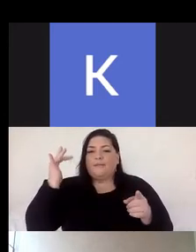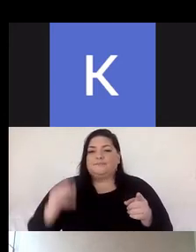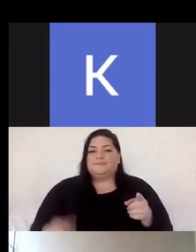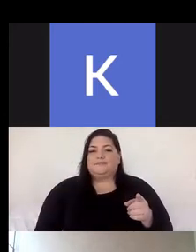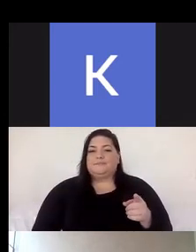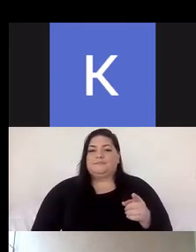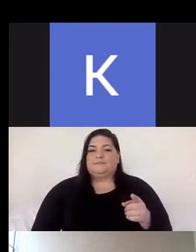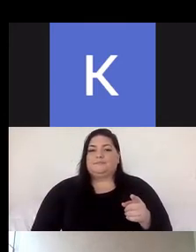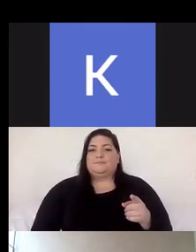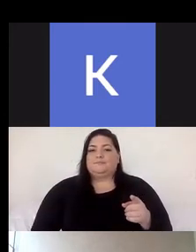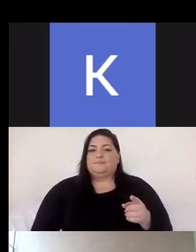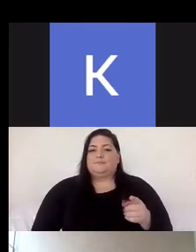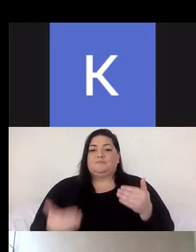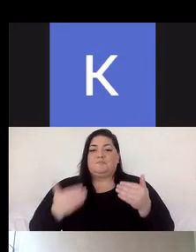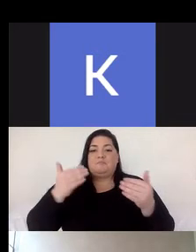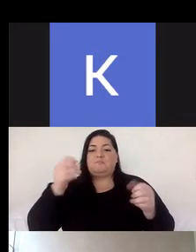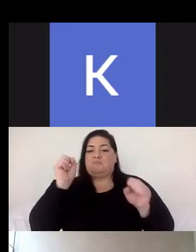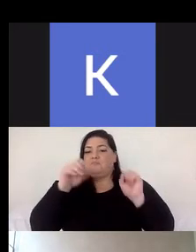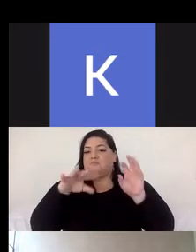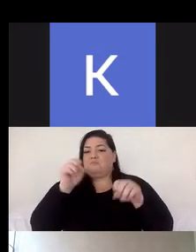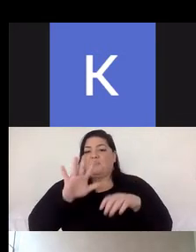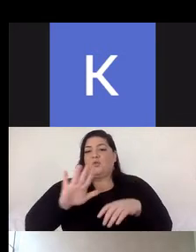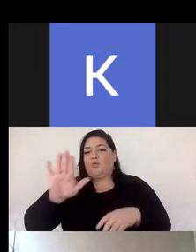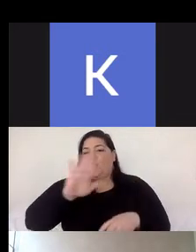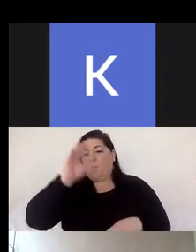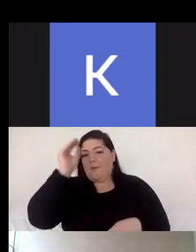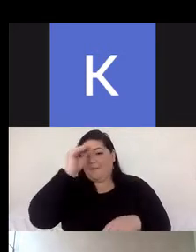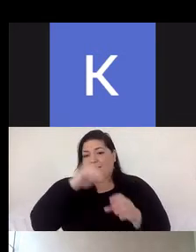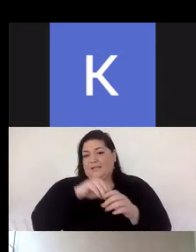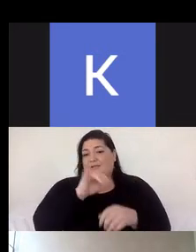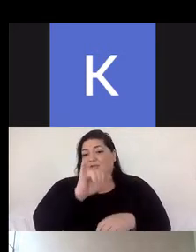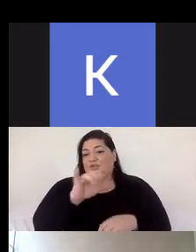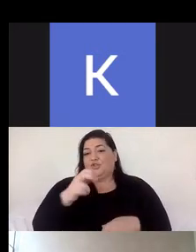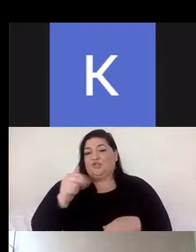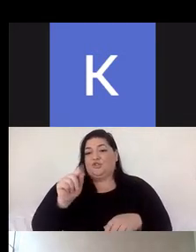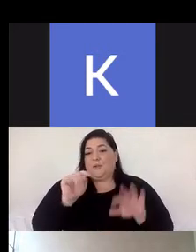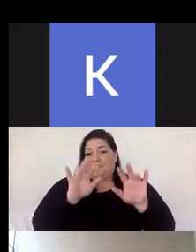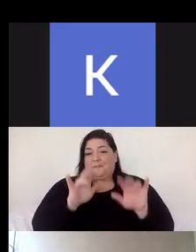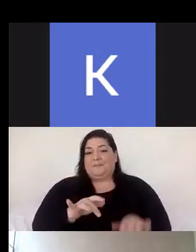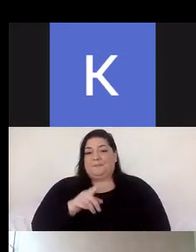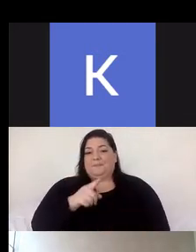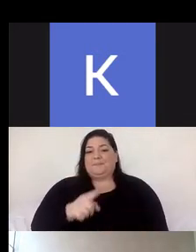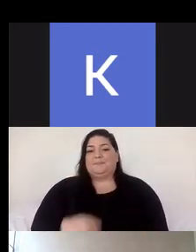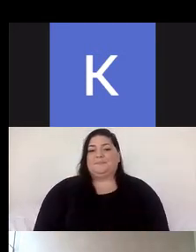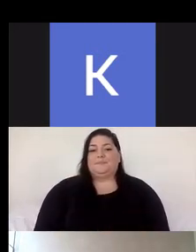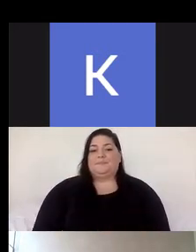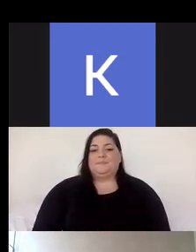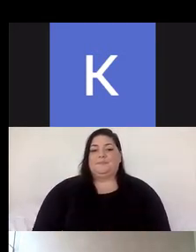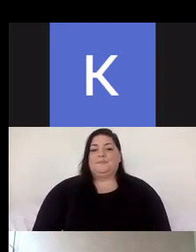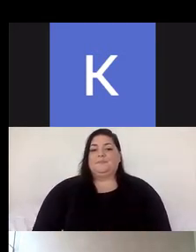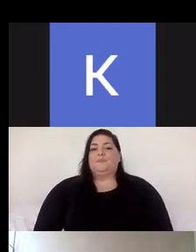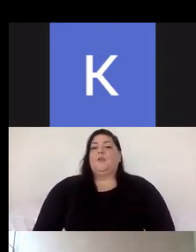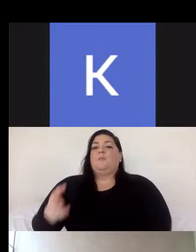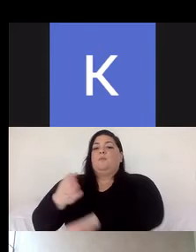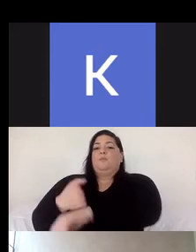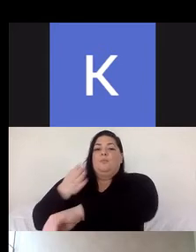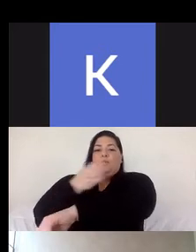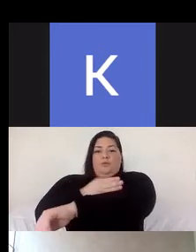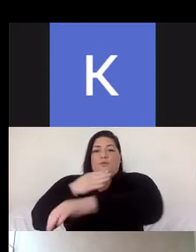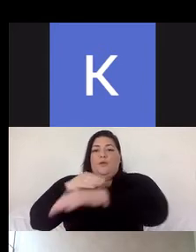Feel free to drop them in the chat box. "Improving access." That's right.